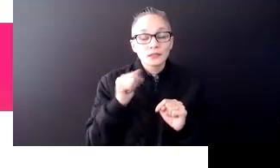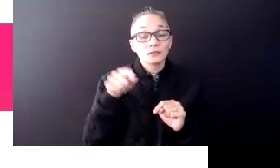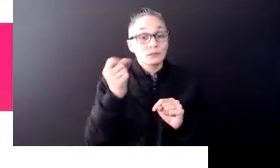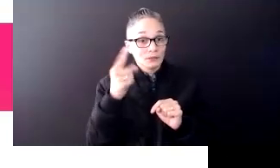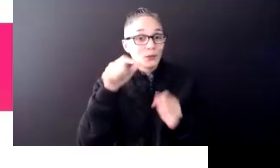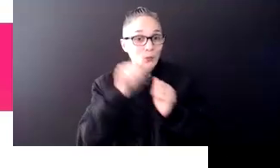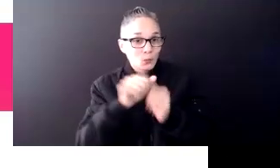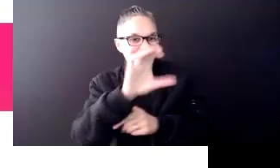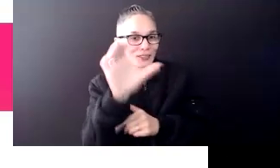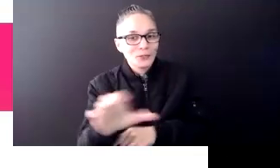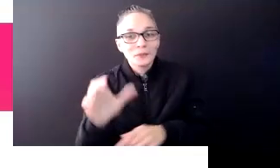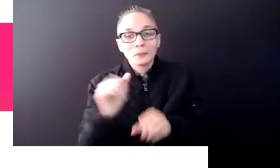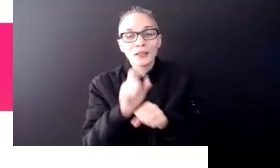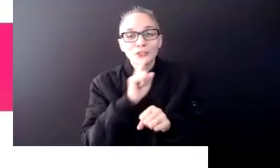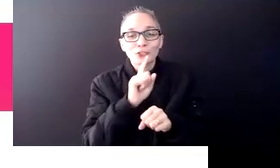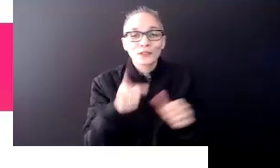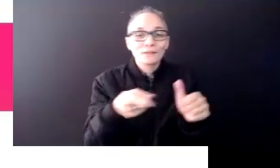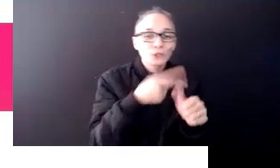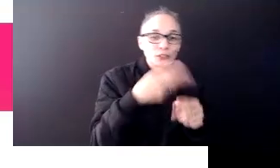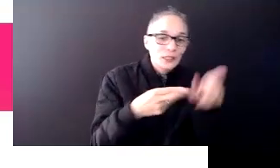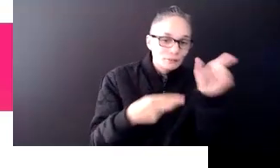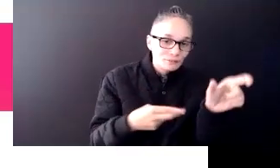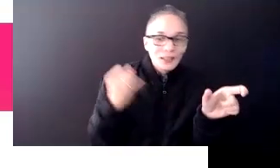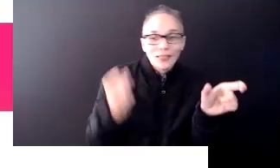make sure that your first and last name, appears.